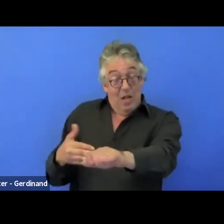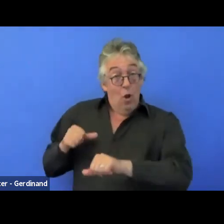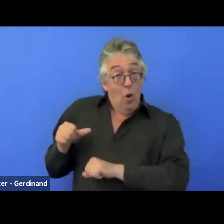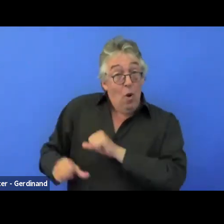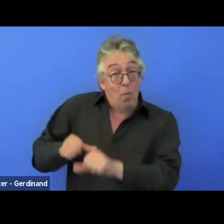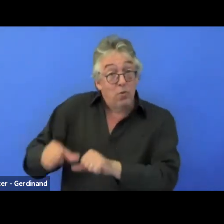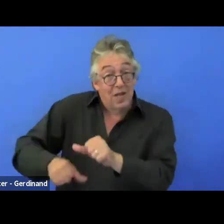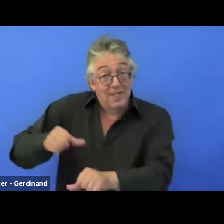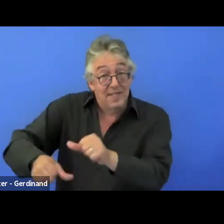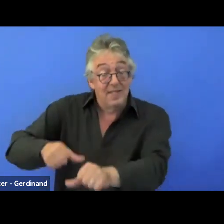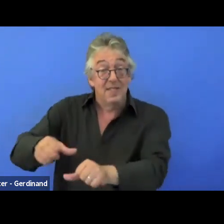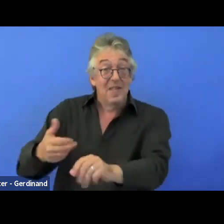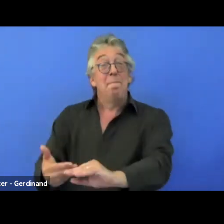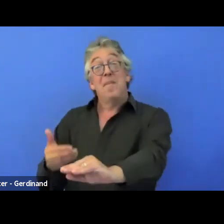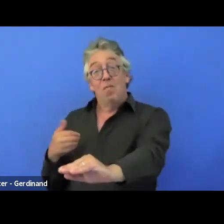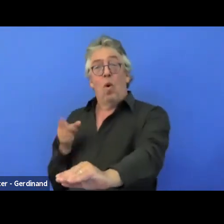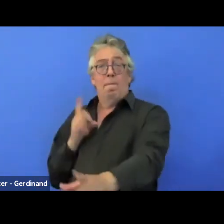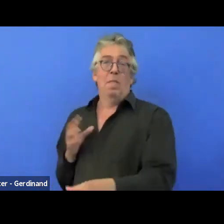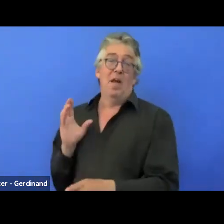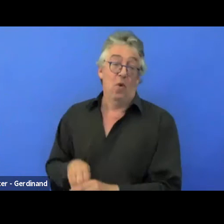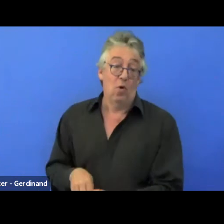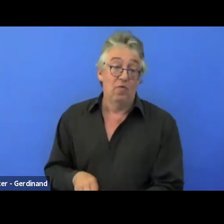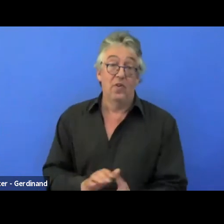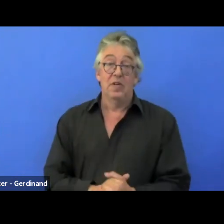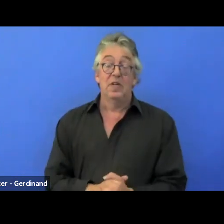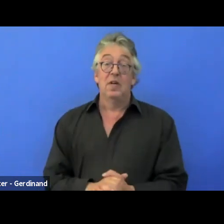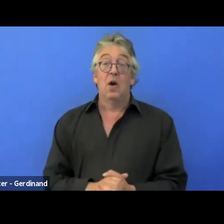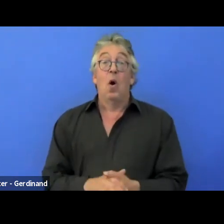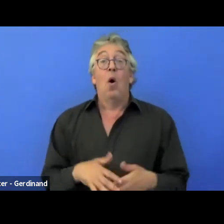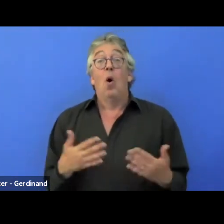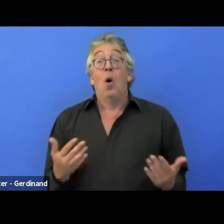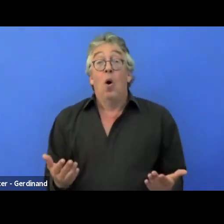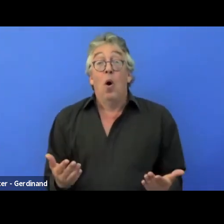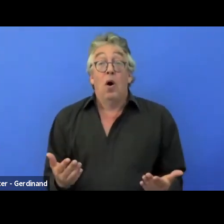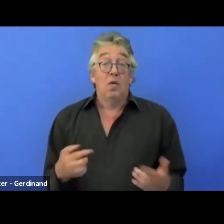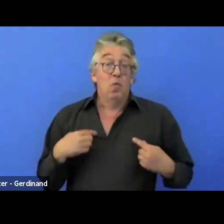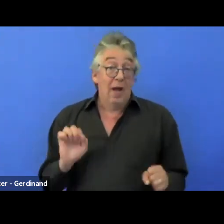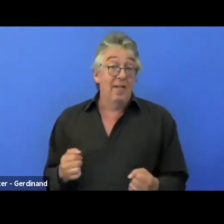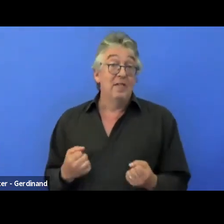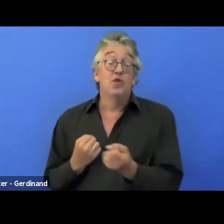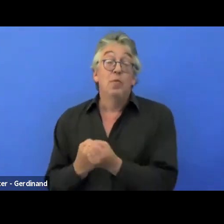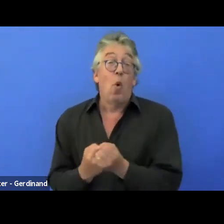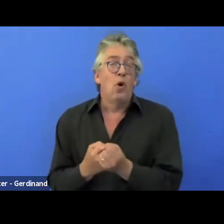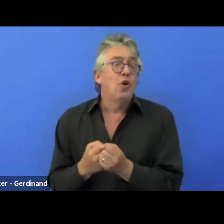compliance with legislation or support specific policies, for example, public procurement.